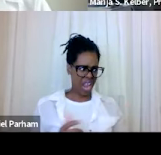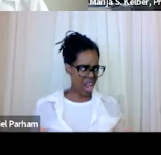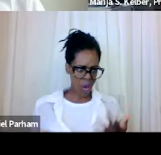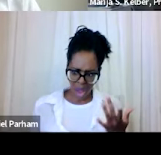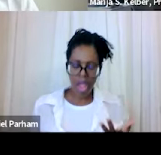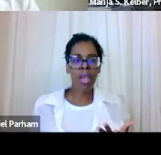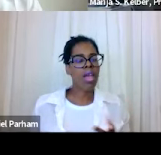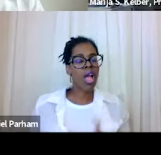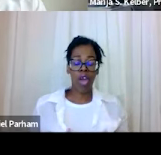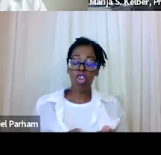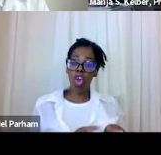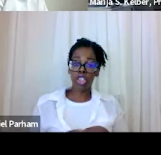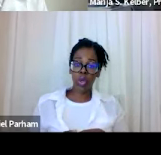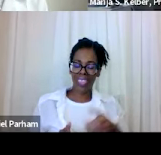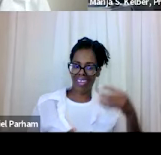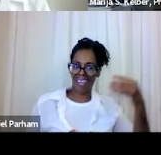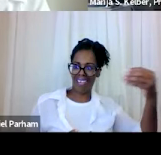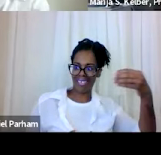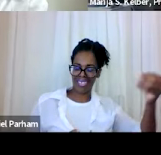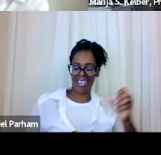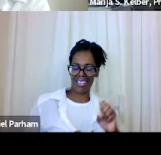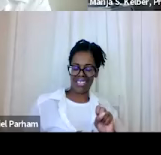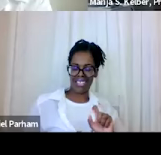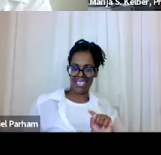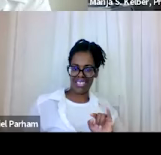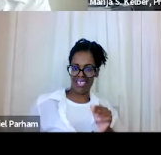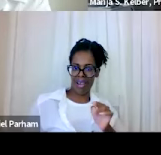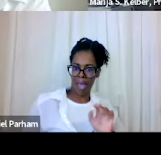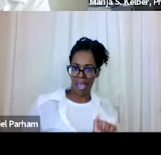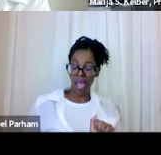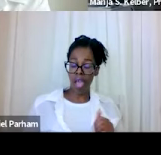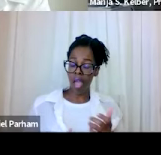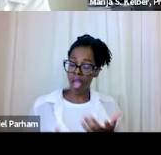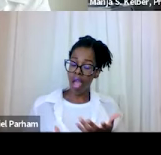But then there's also the externalized stigma of the John Rambo